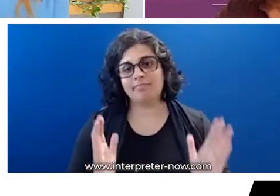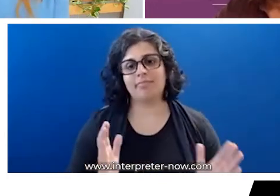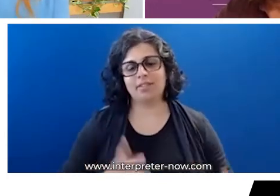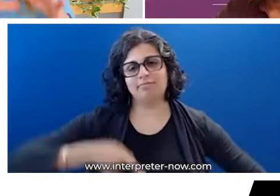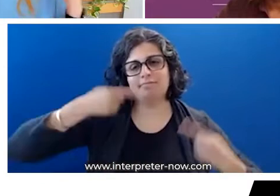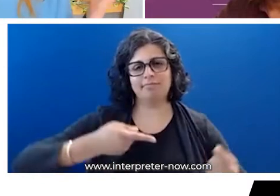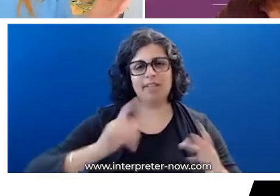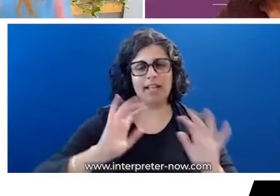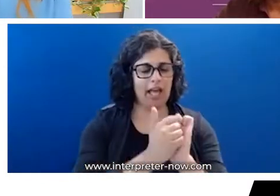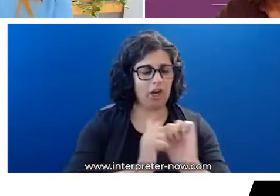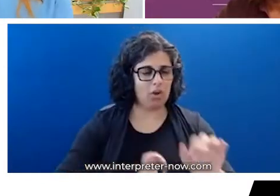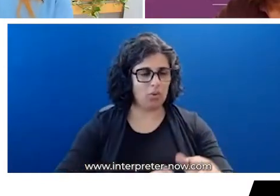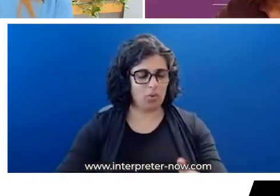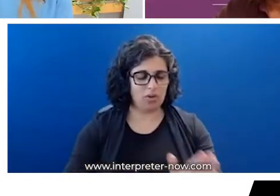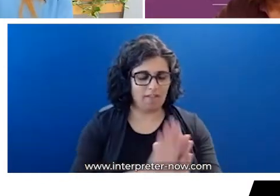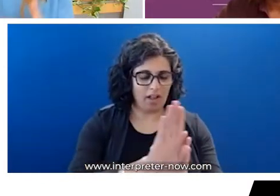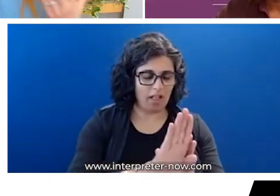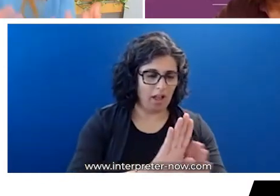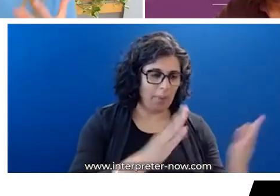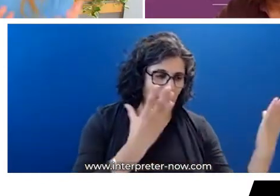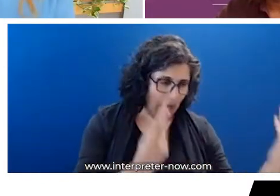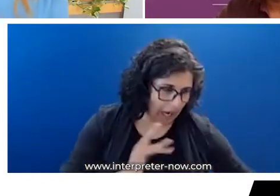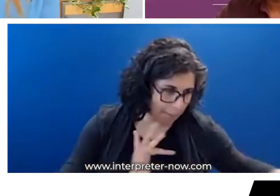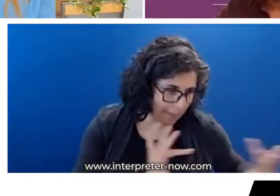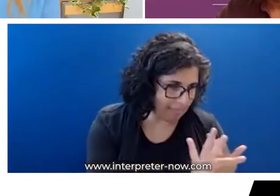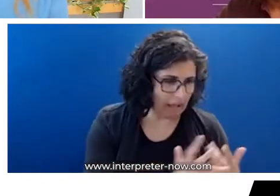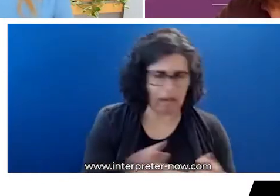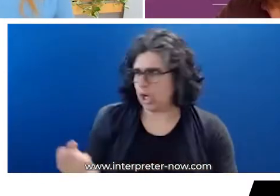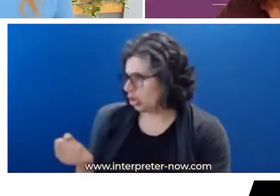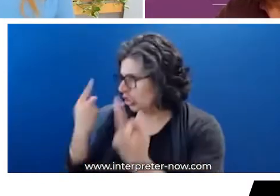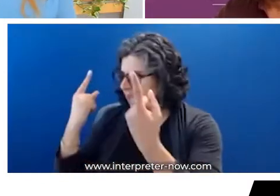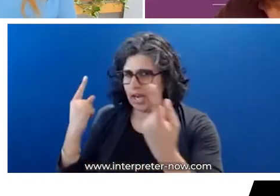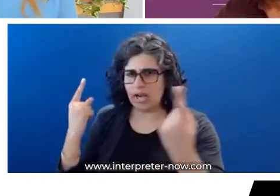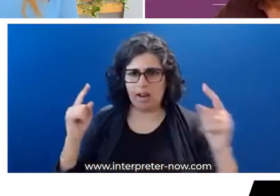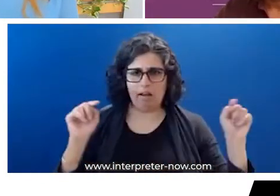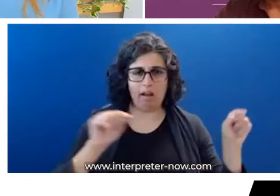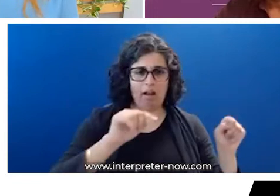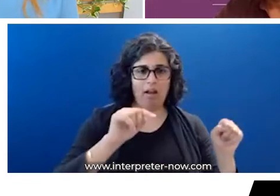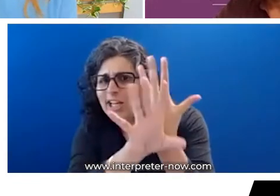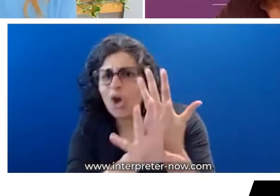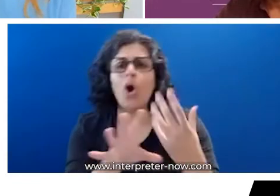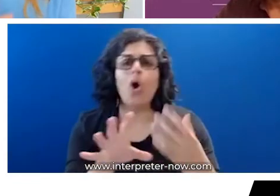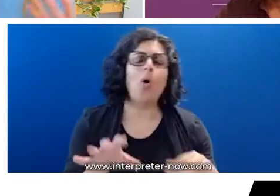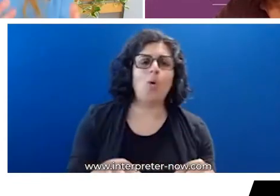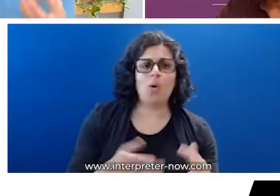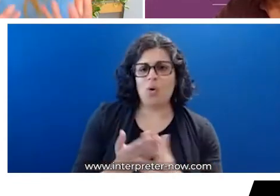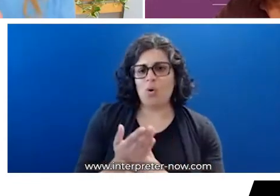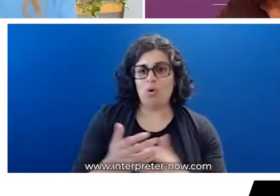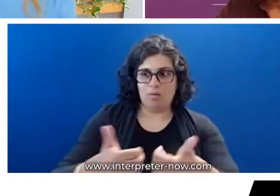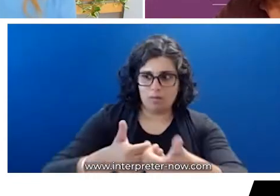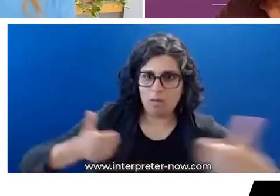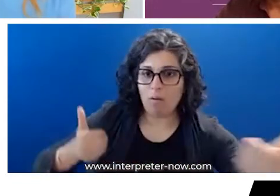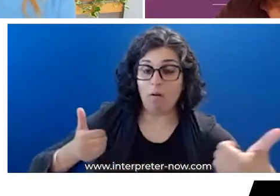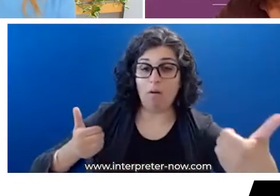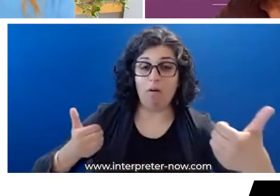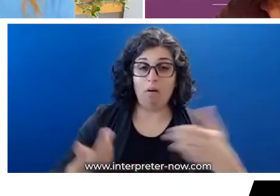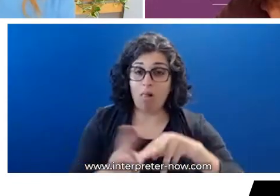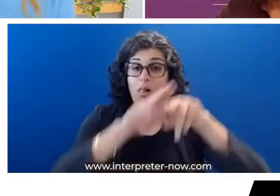across multiple regions, especially through video and more remote work than a lot of folks